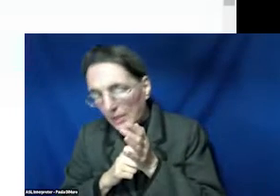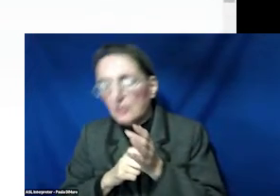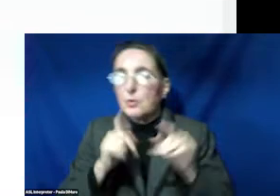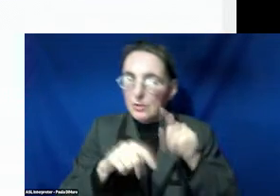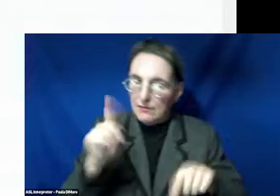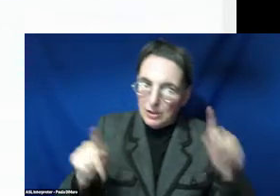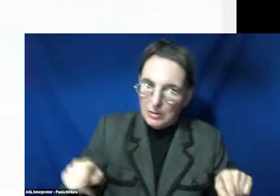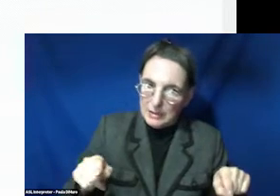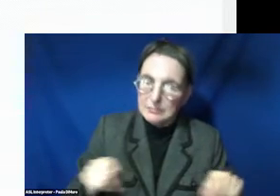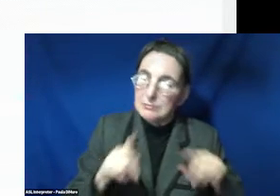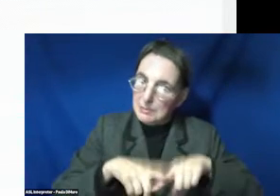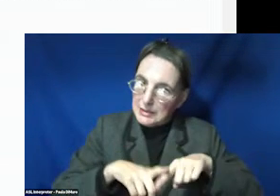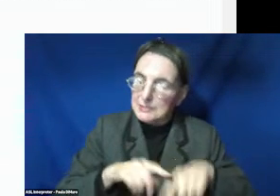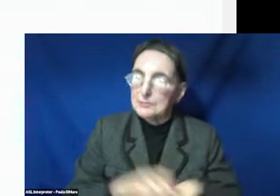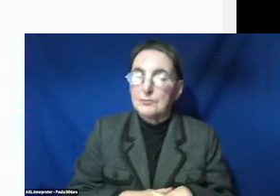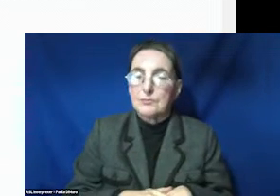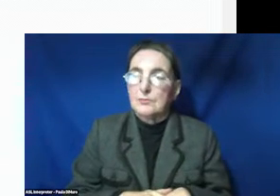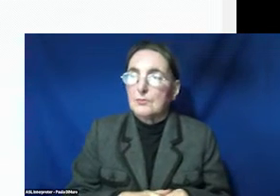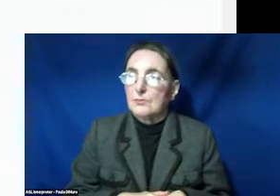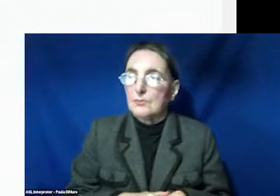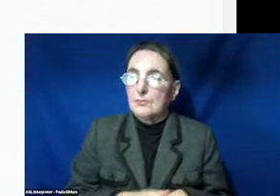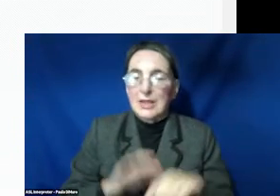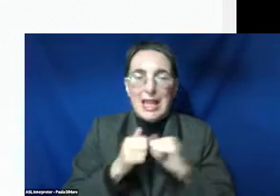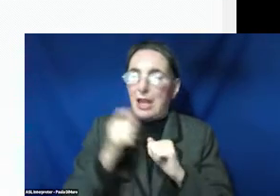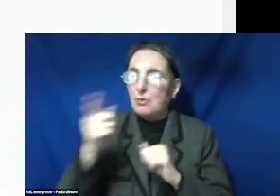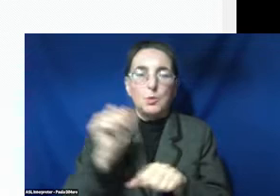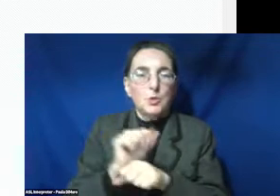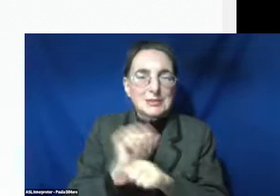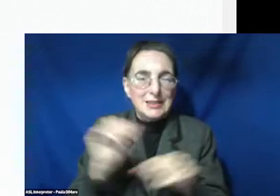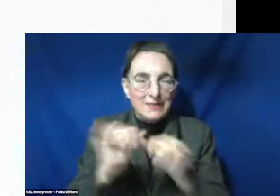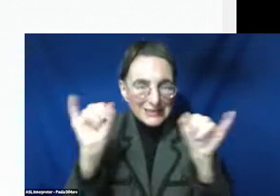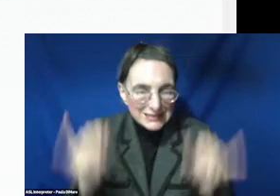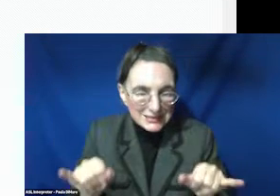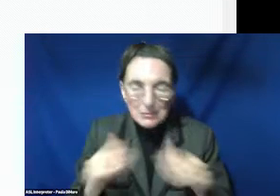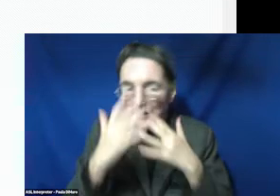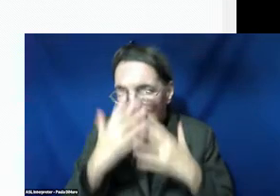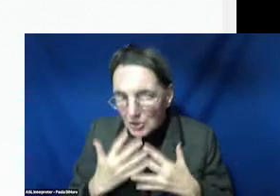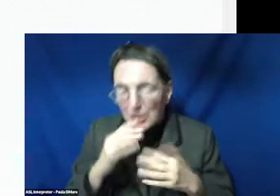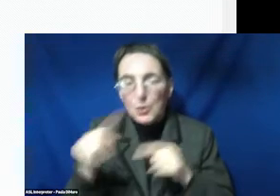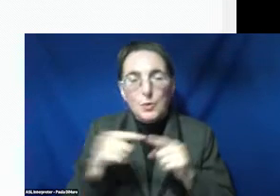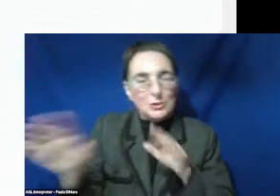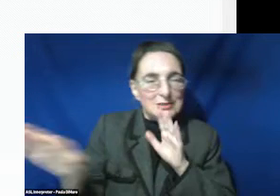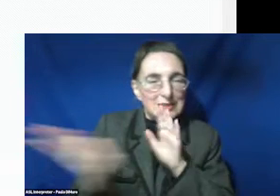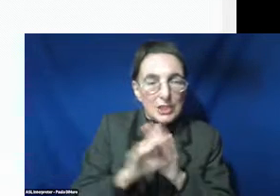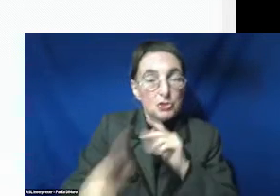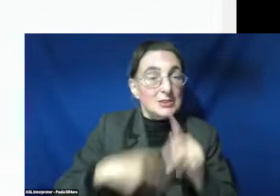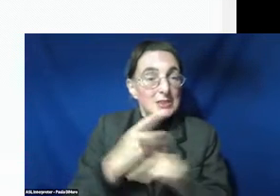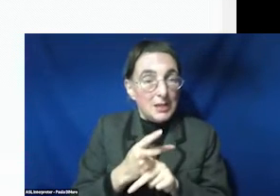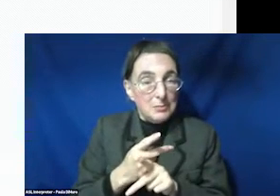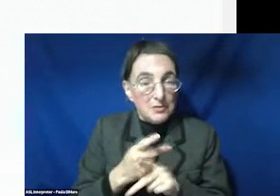Because of how the compliance checks works in this system, unfortunately, once you select your type of proposal, you select your collaborative type,